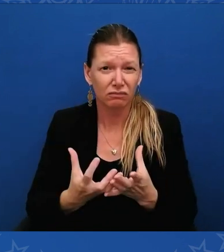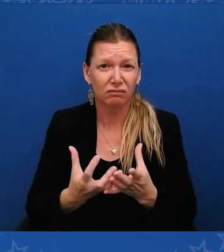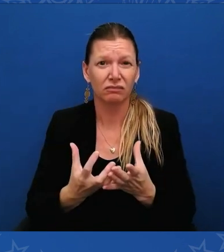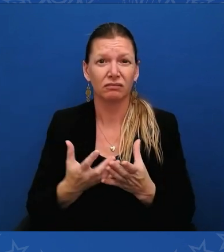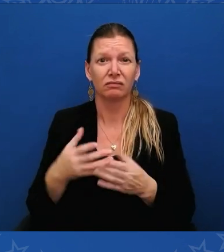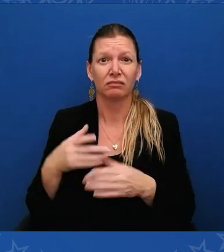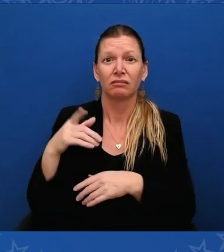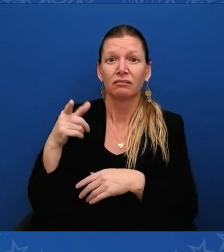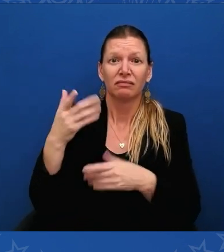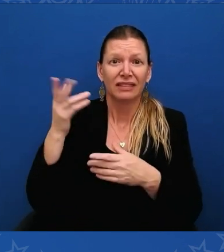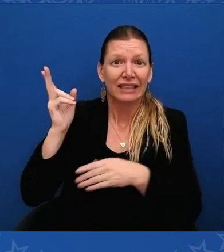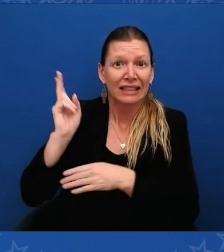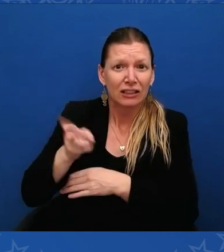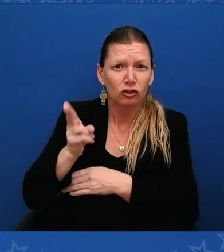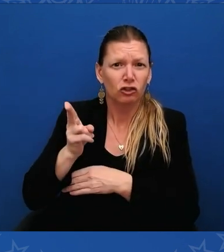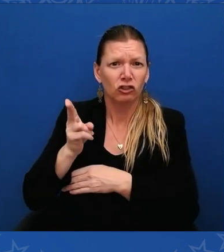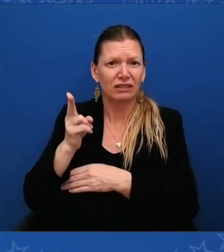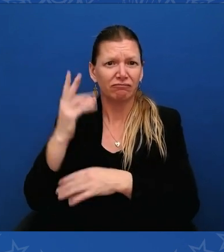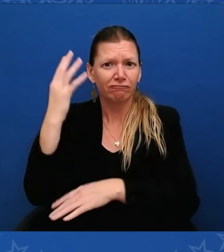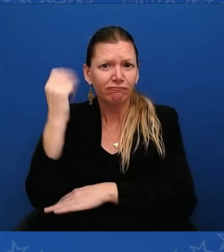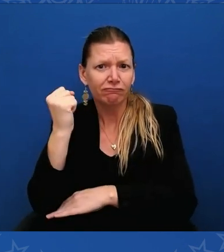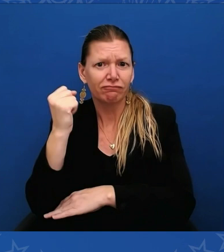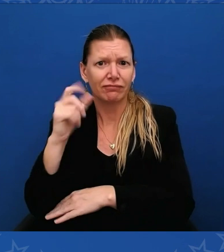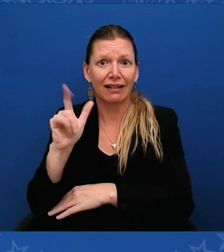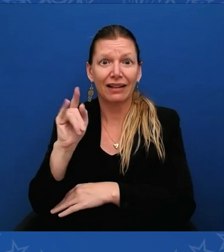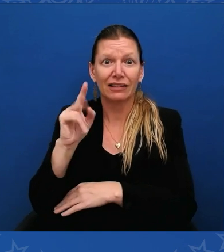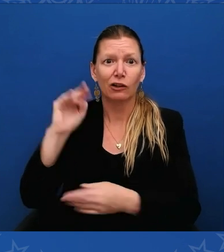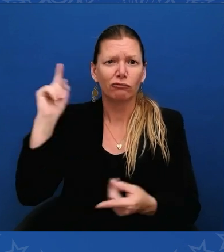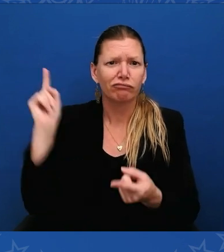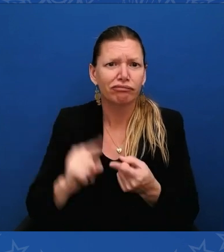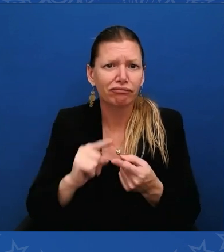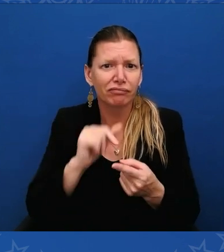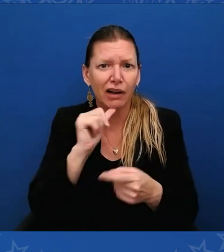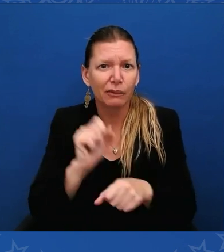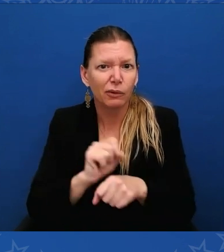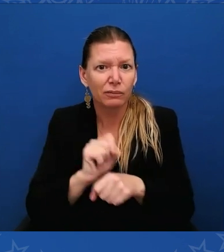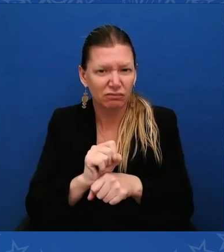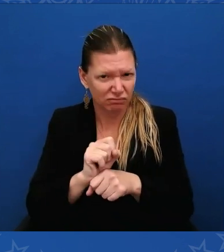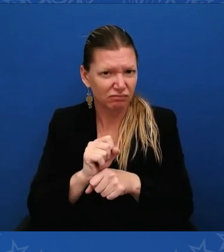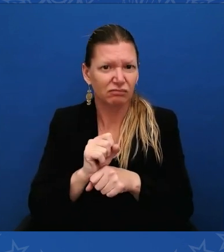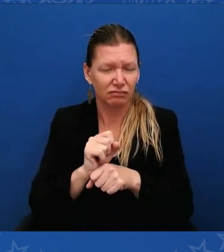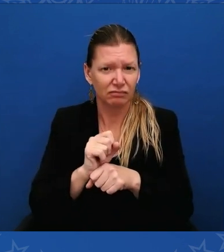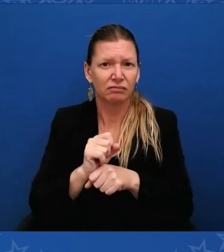There's more to do. But we put checks in pockets that cut Latino child poverty in half.